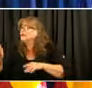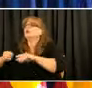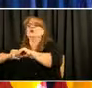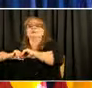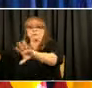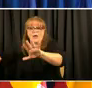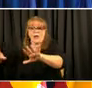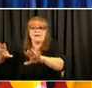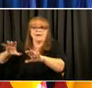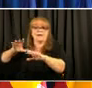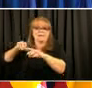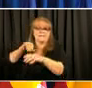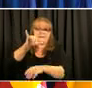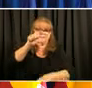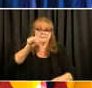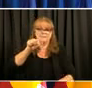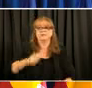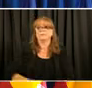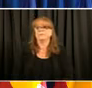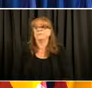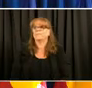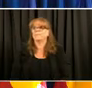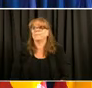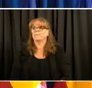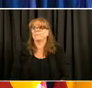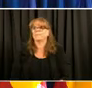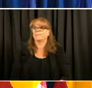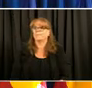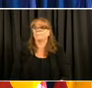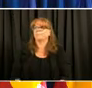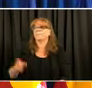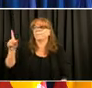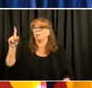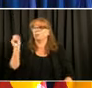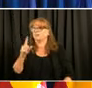is there any discussion with cu boulder about potentially canceling in person classes